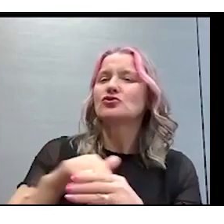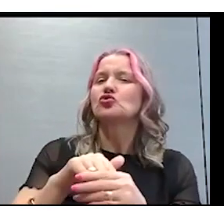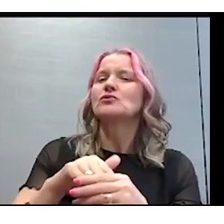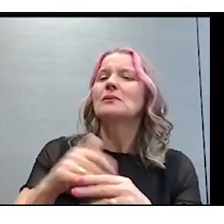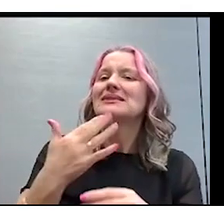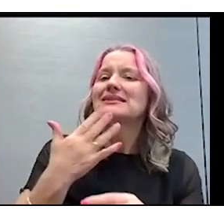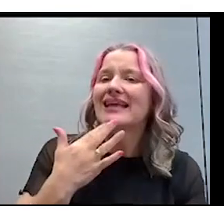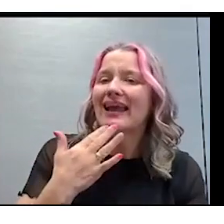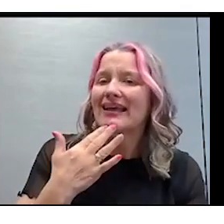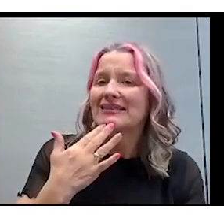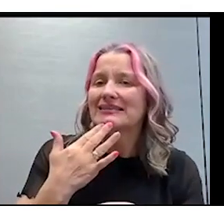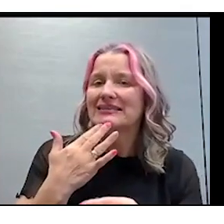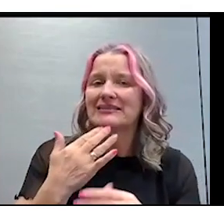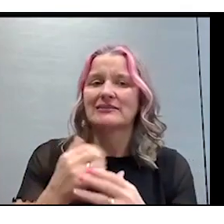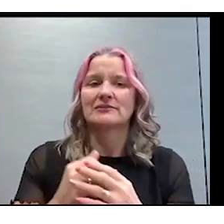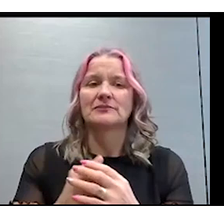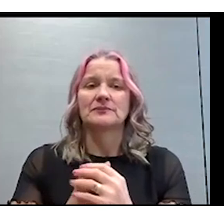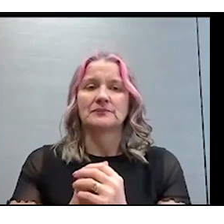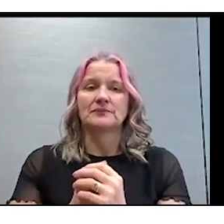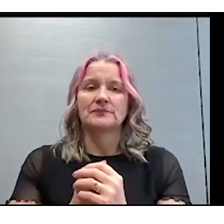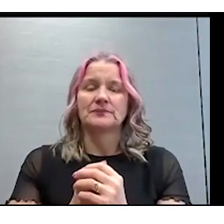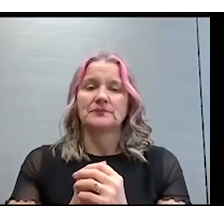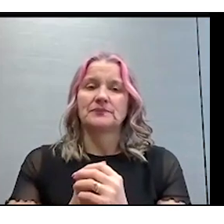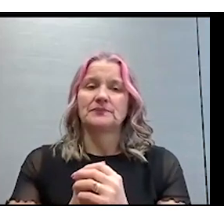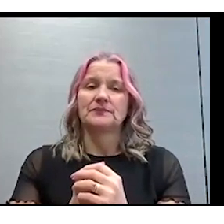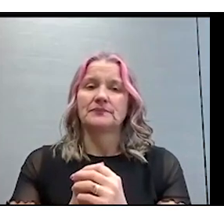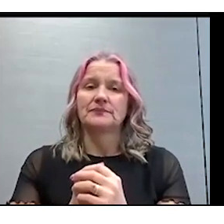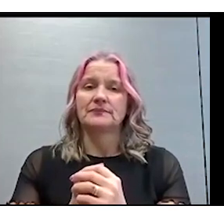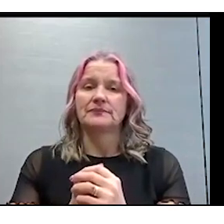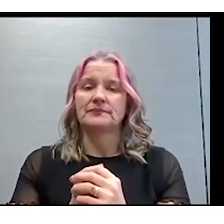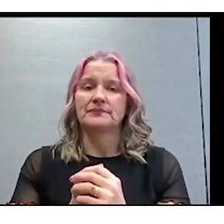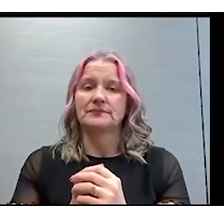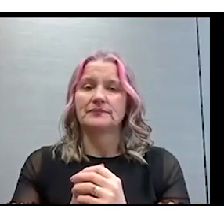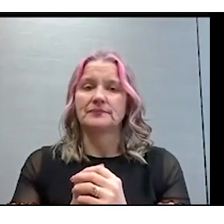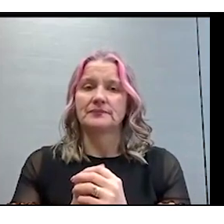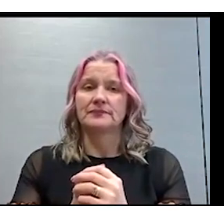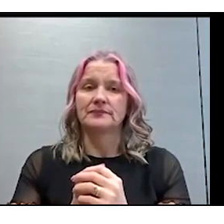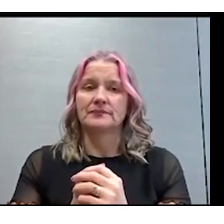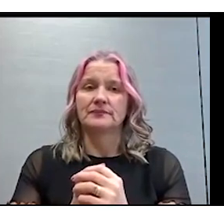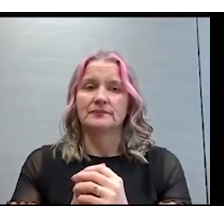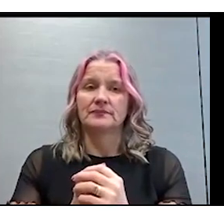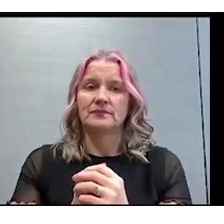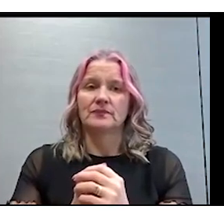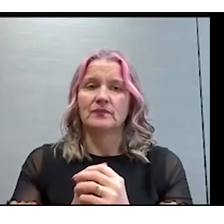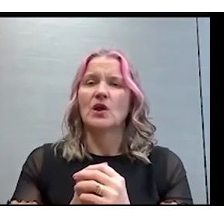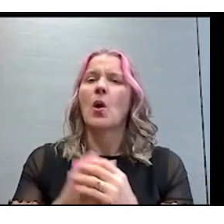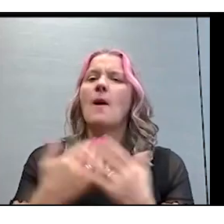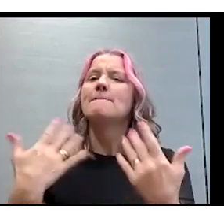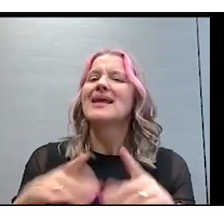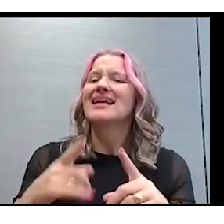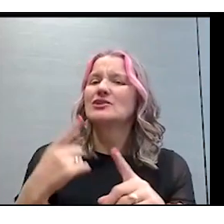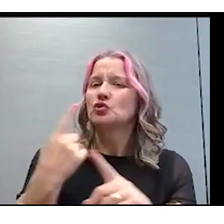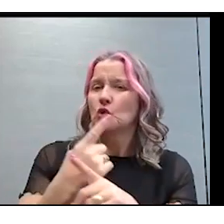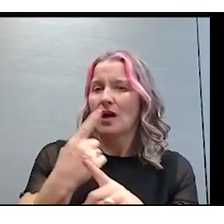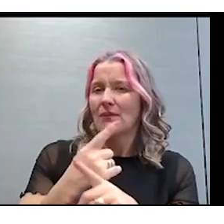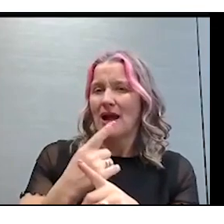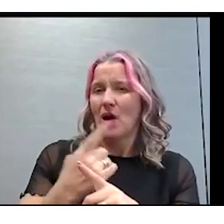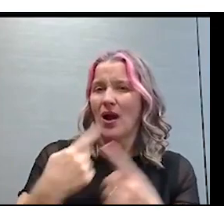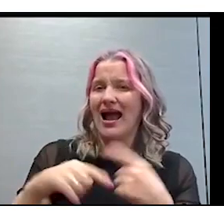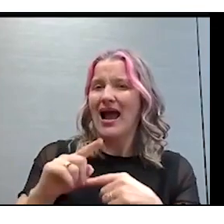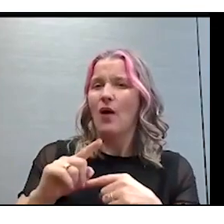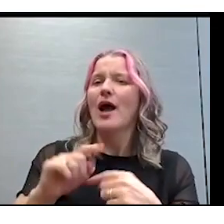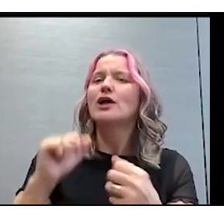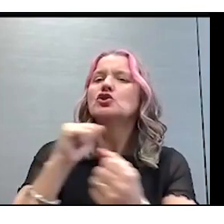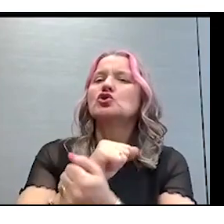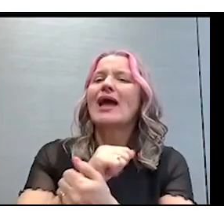with a person as opposed to a system. So I was talking about what are jailbreaks.